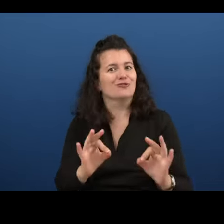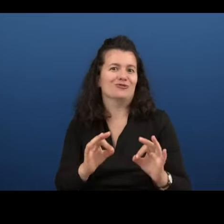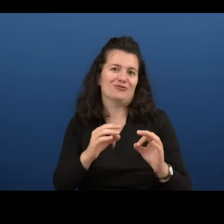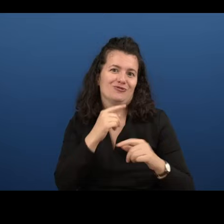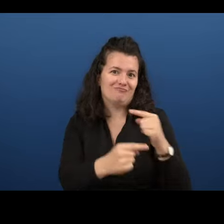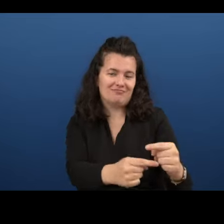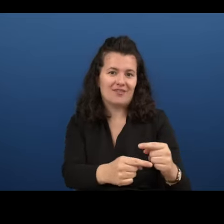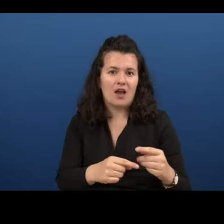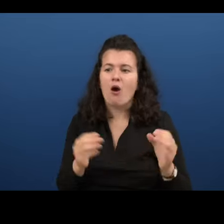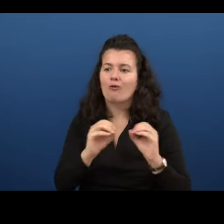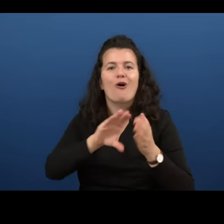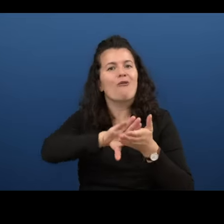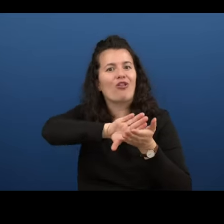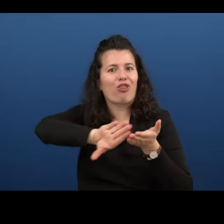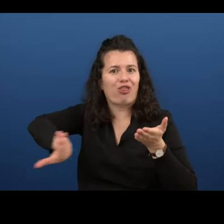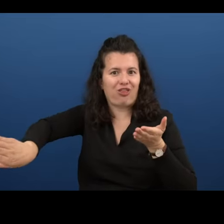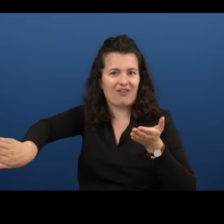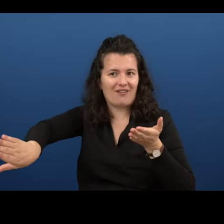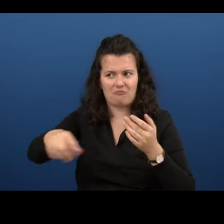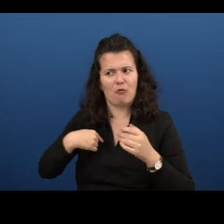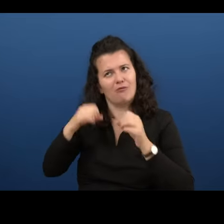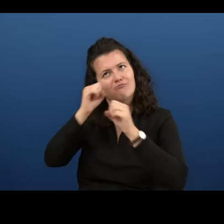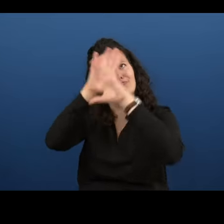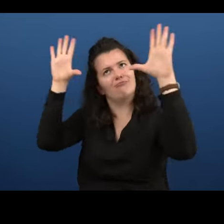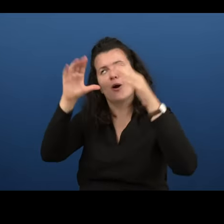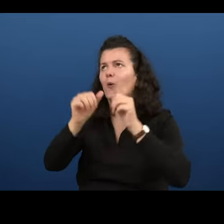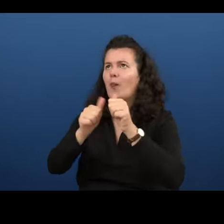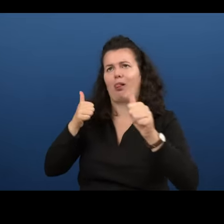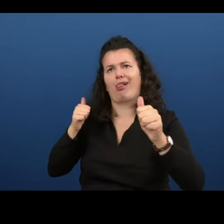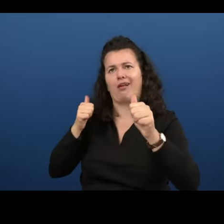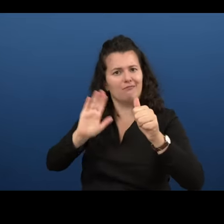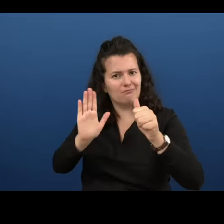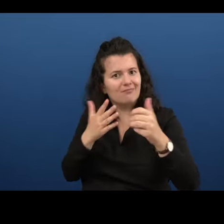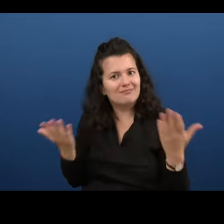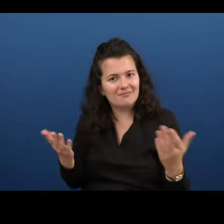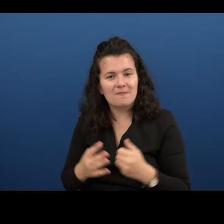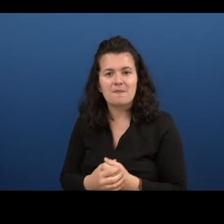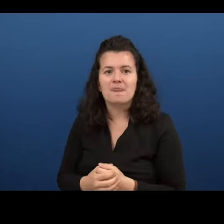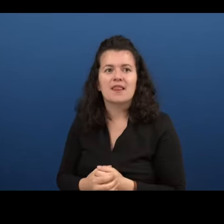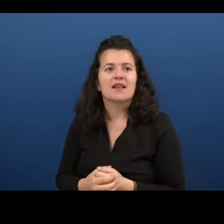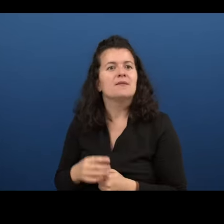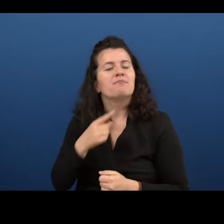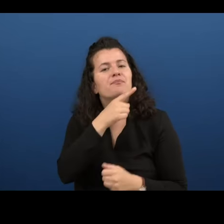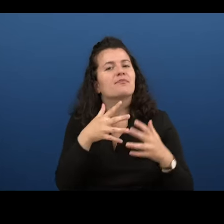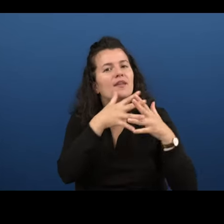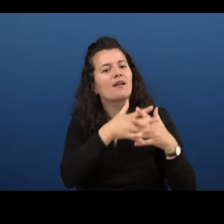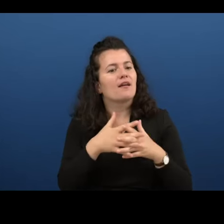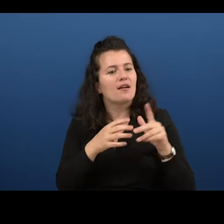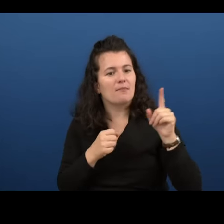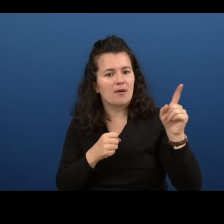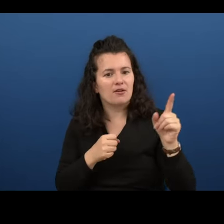12:01:11 Now, I study by extension the us say that getting to eat. It's called Getting